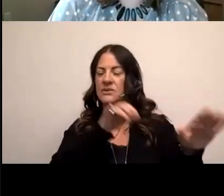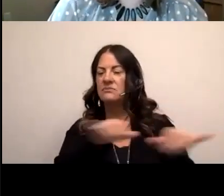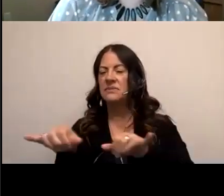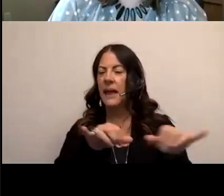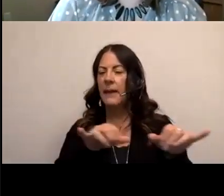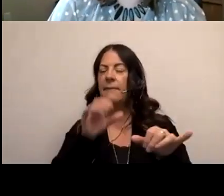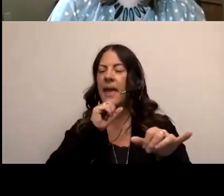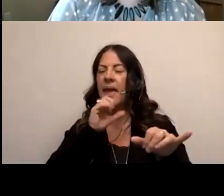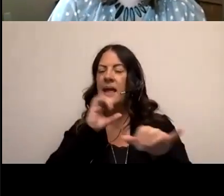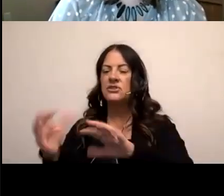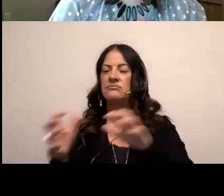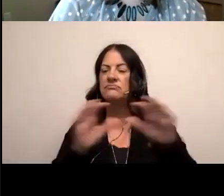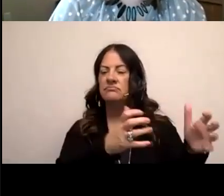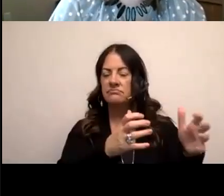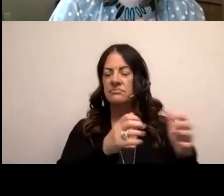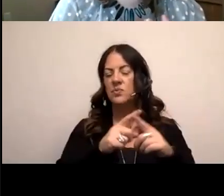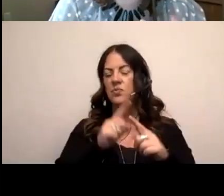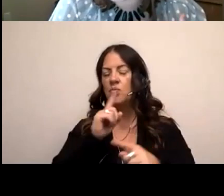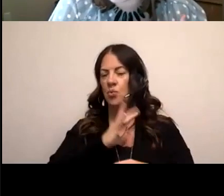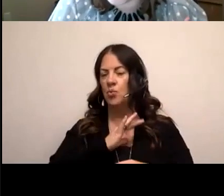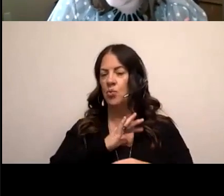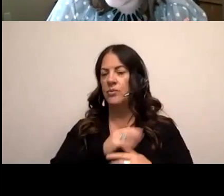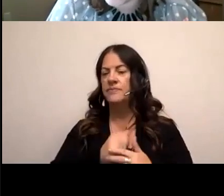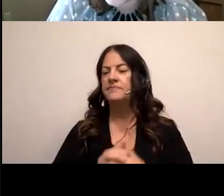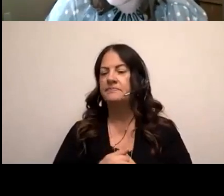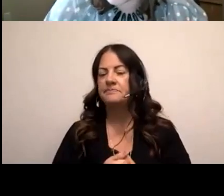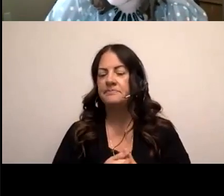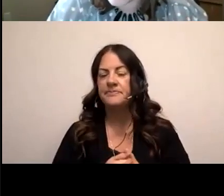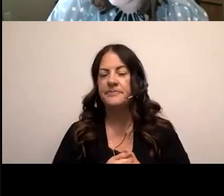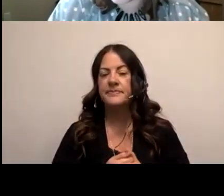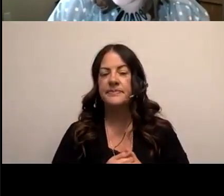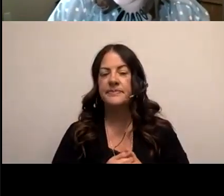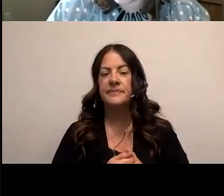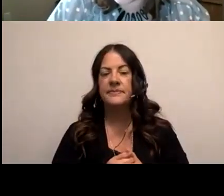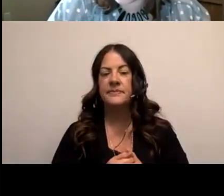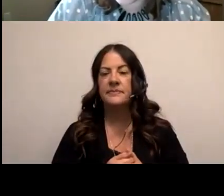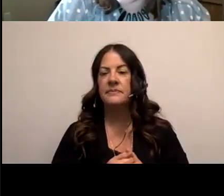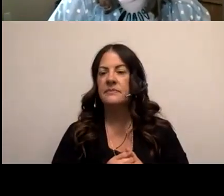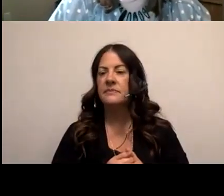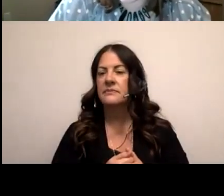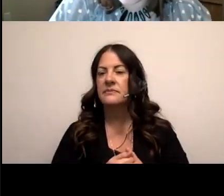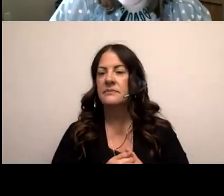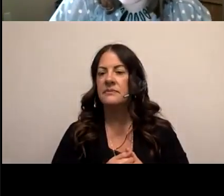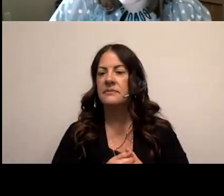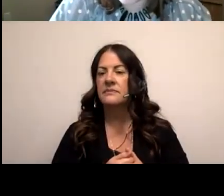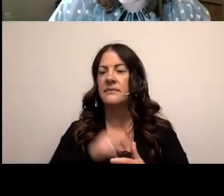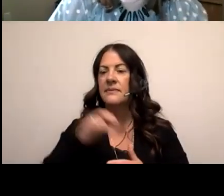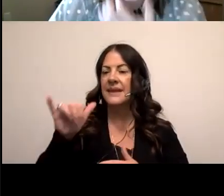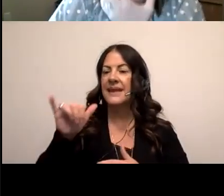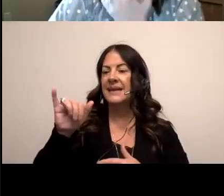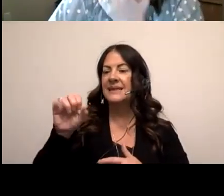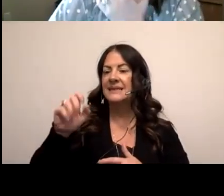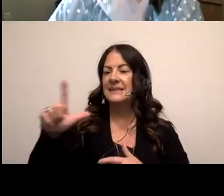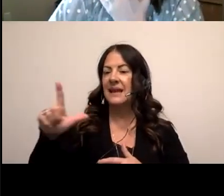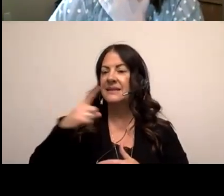LET'S SEE. YIESELL IS SAYING THROUGH E- PALS WHICH IS THROUGH SIGN ON YOU MEET WITH AN A DEAF MENTOR AND